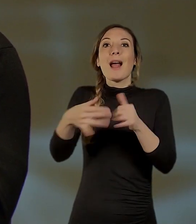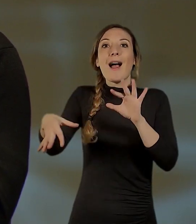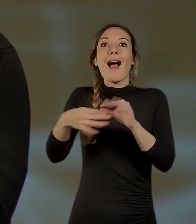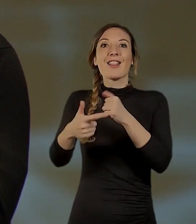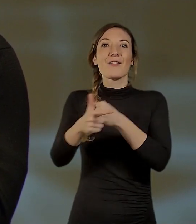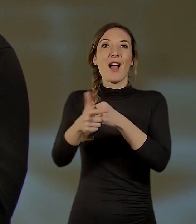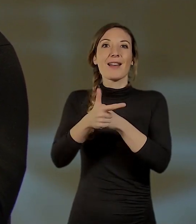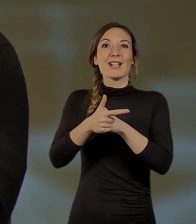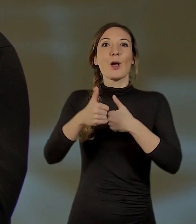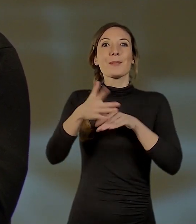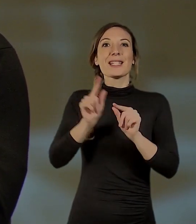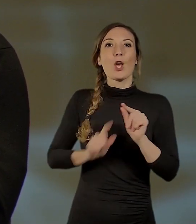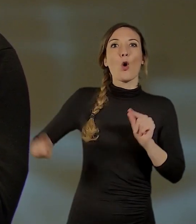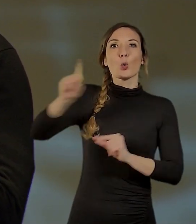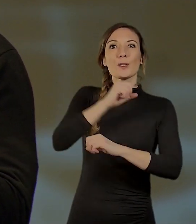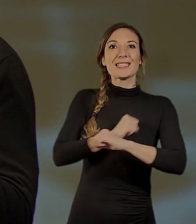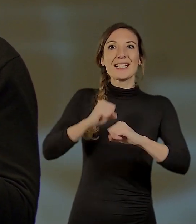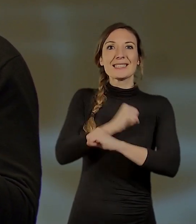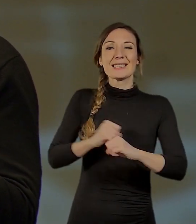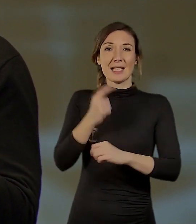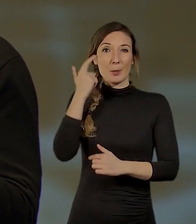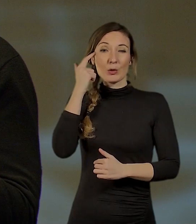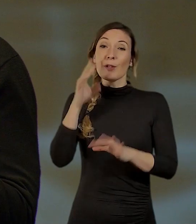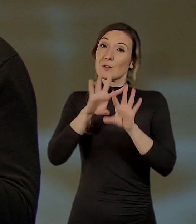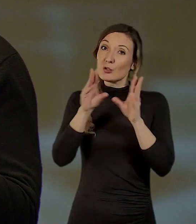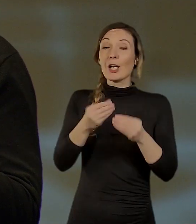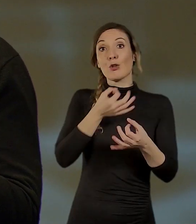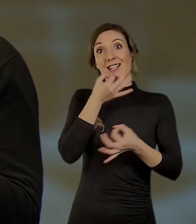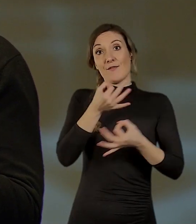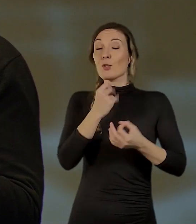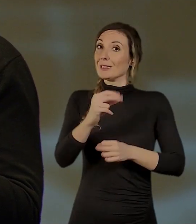. And we always tried to do our best for it.